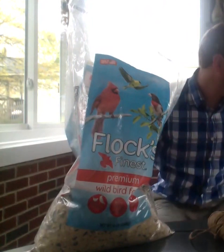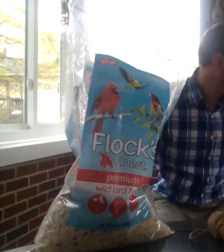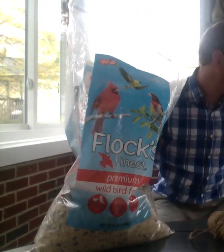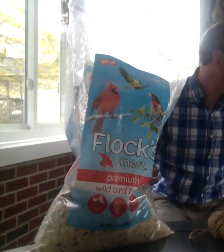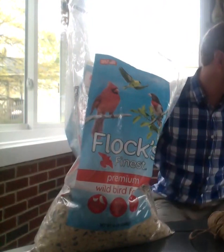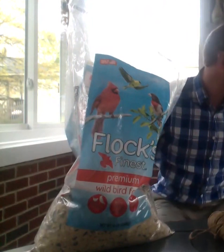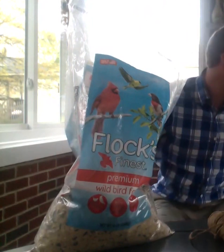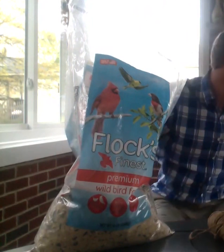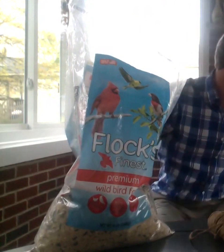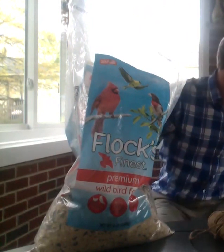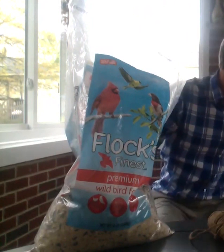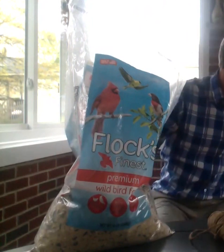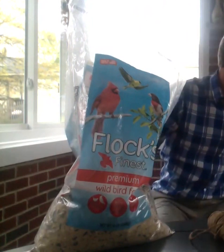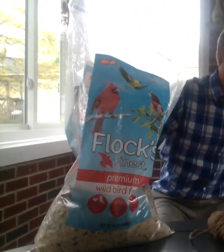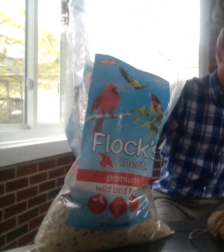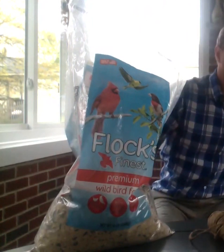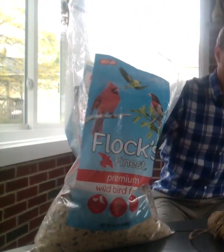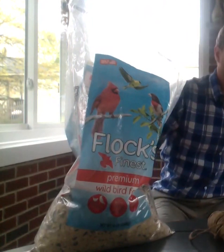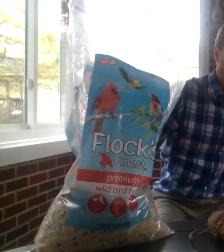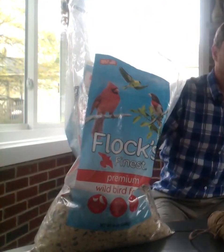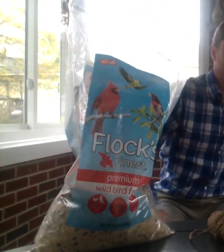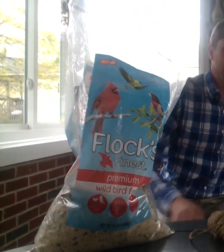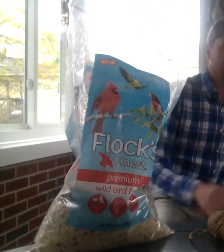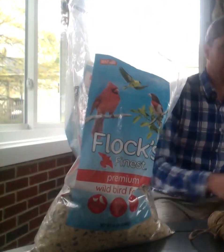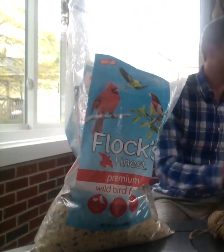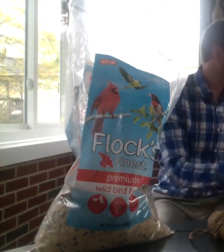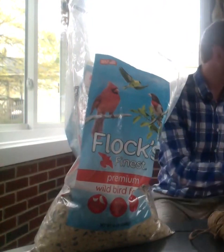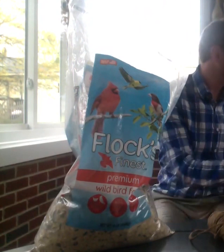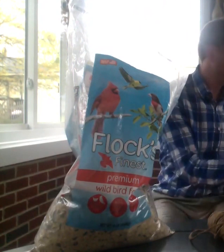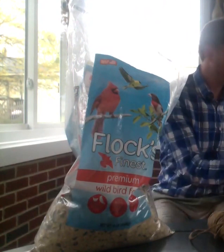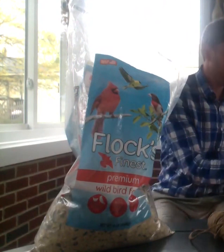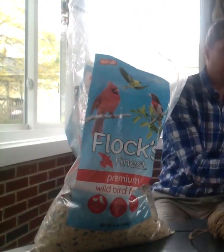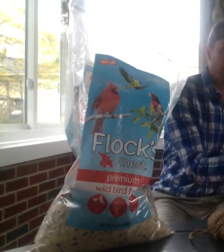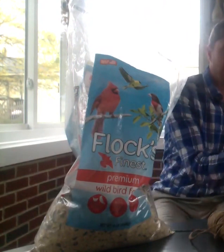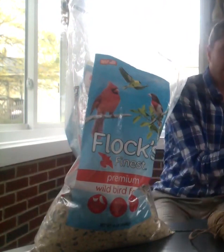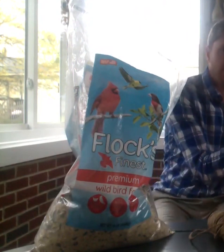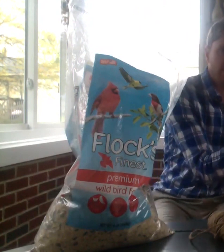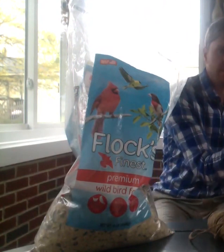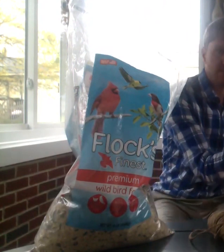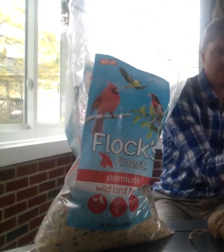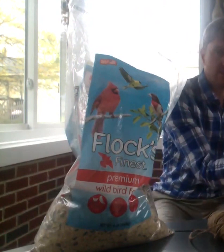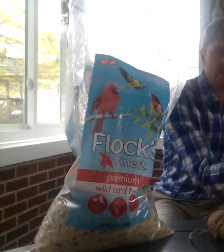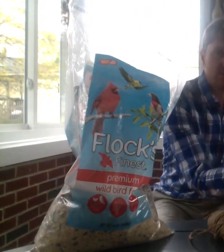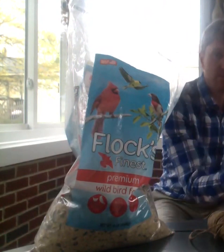So don't drop it. - Yes. Here's the bird seed, but it's all the way filled to this top, but don't touch it.